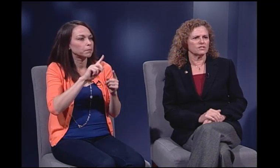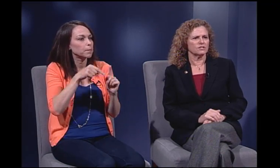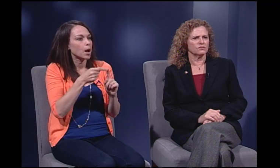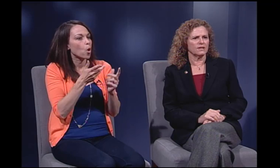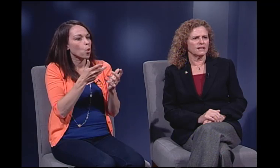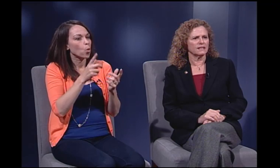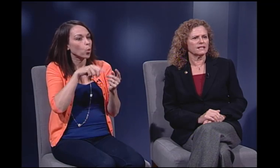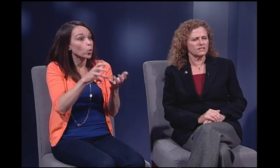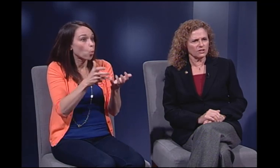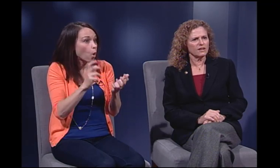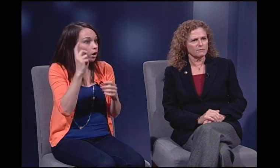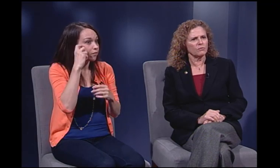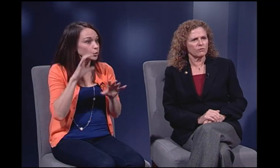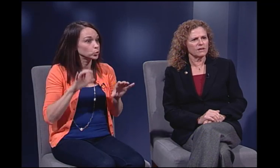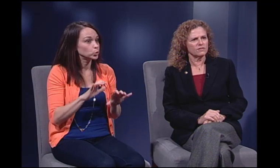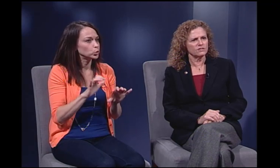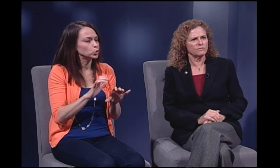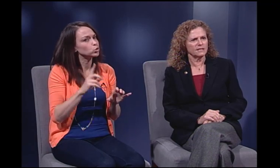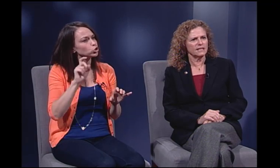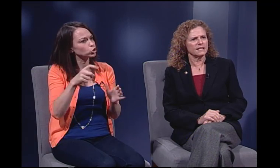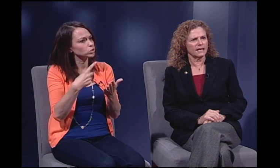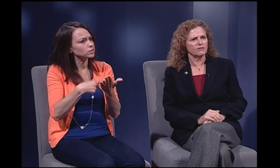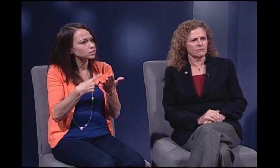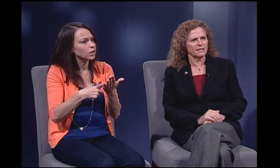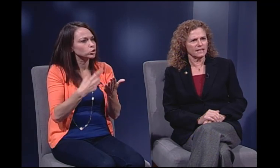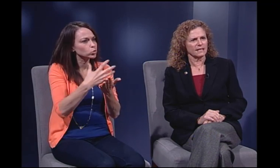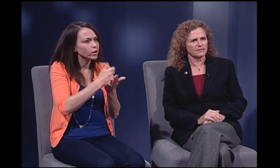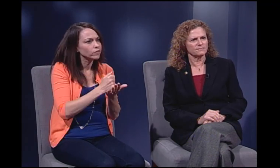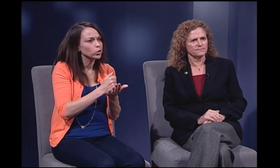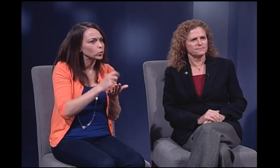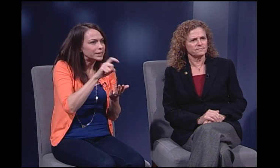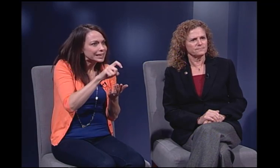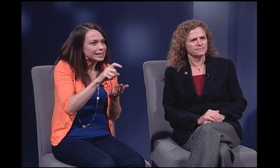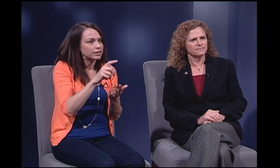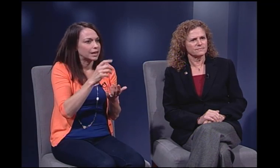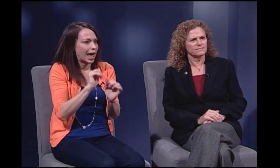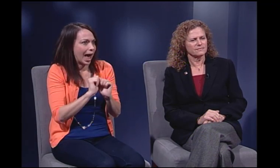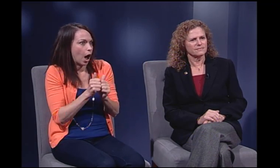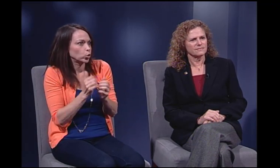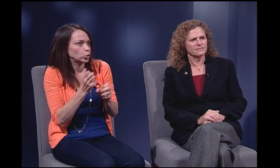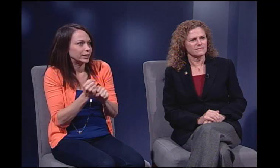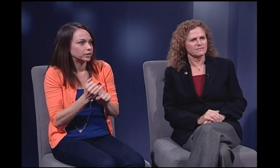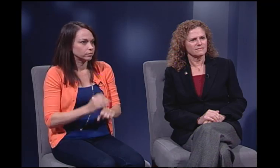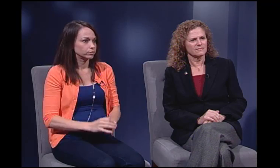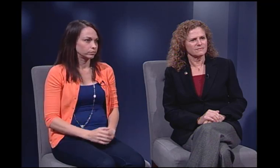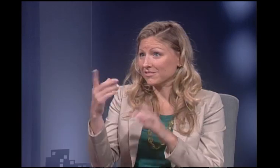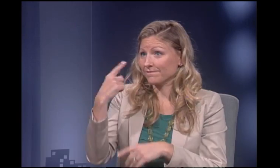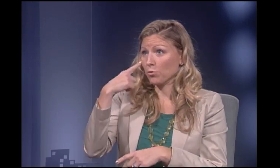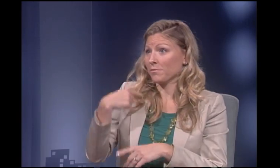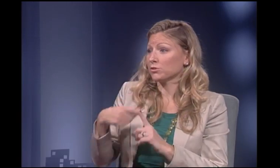to do and let's talk about what revenue do we need and how do we want to get it.